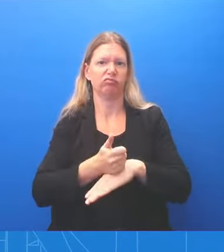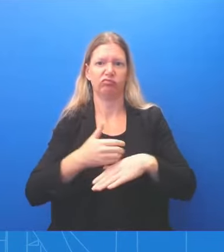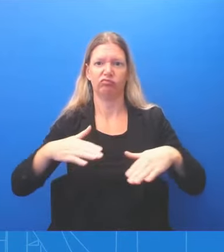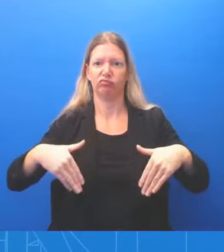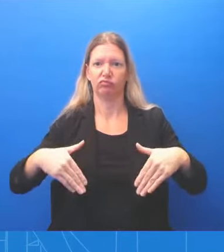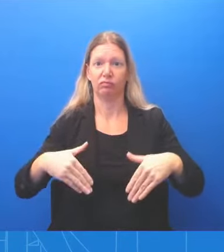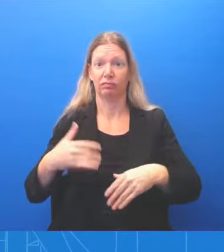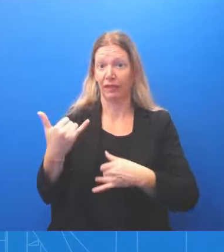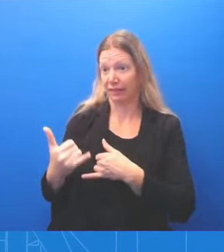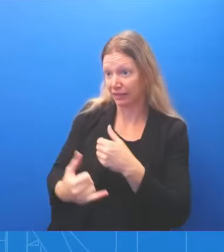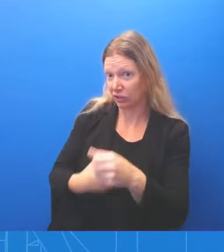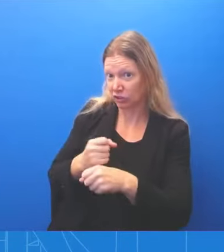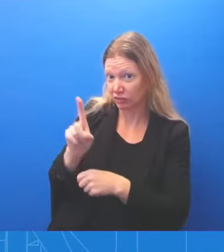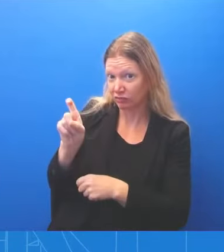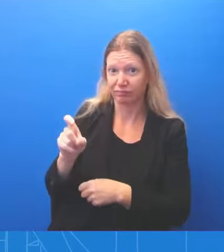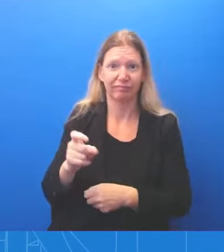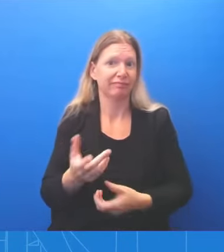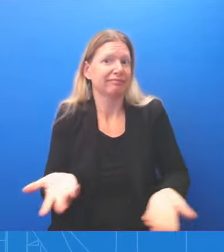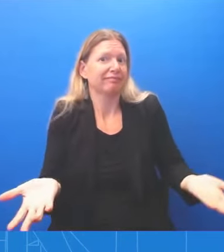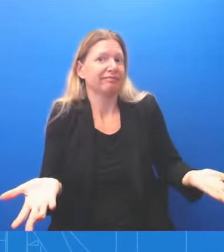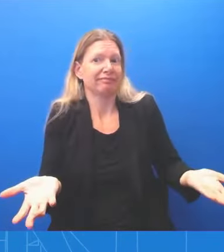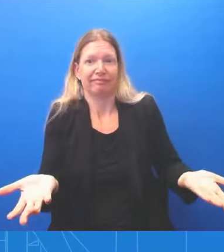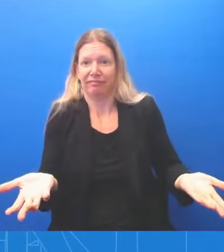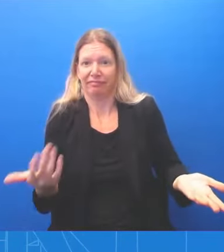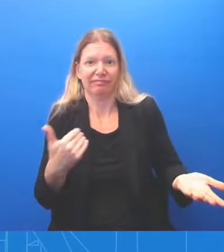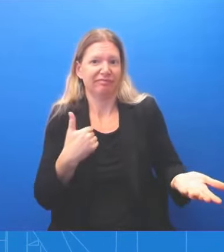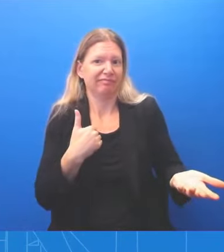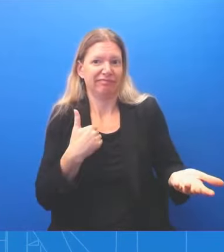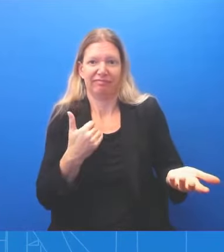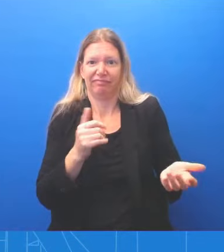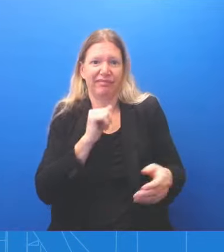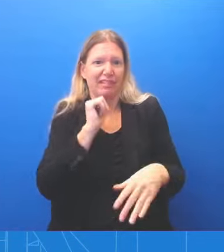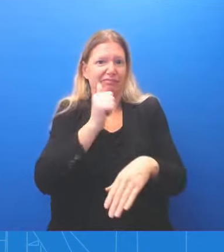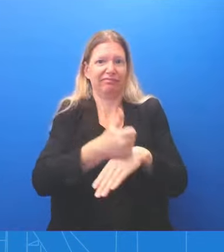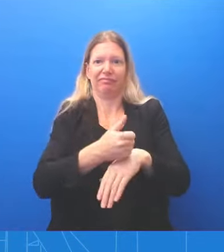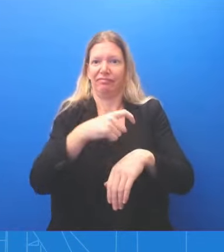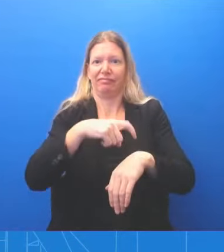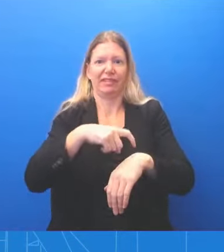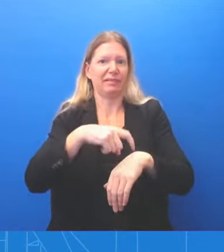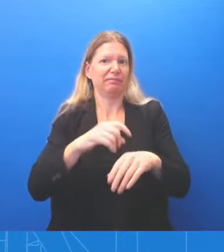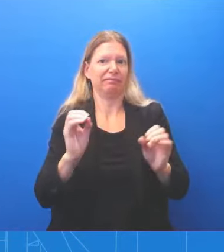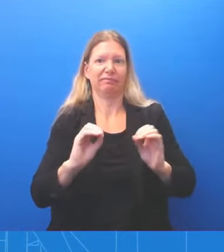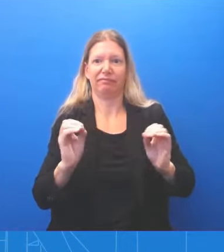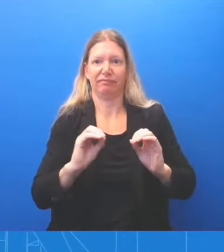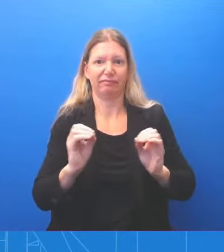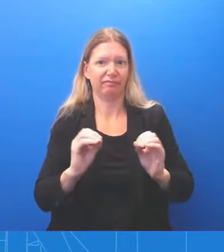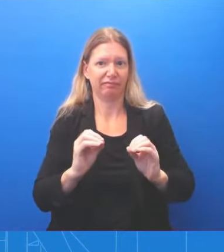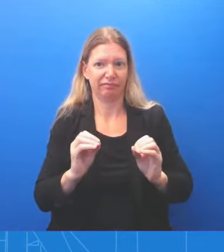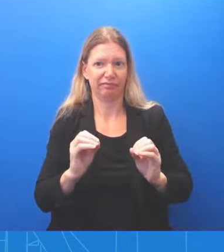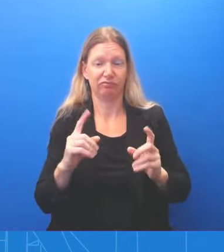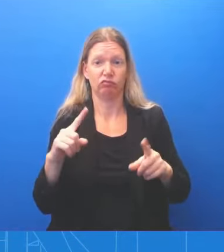I'm not going to put a timeline on it. But, you know, they've spoken multiple times in the past two years -- or more than two years of this President's tenure.